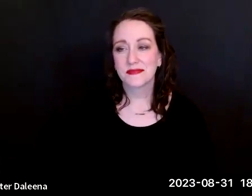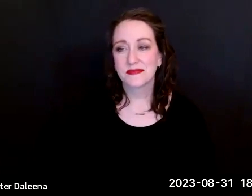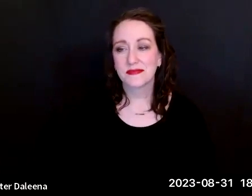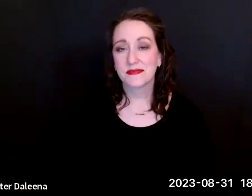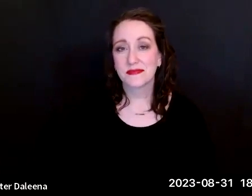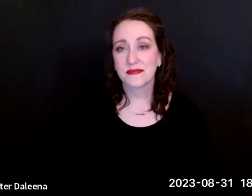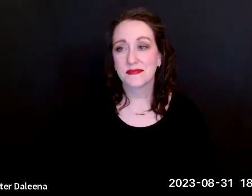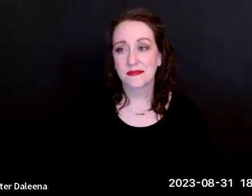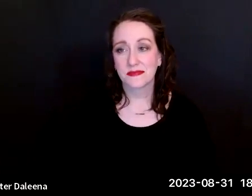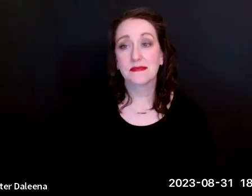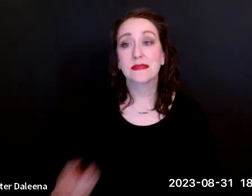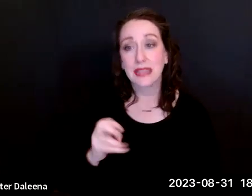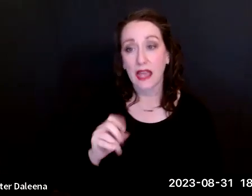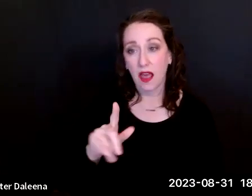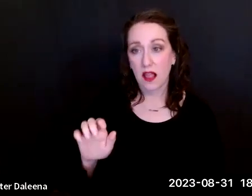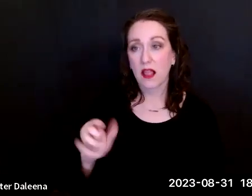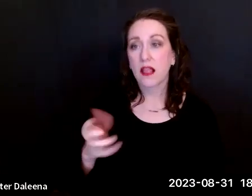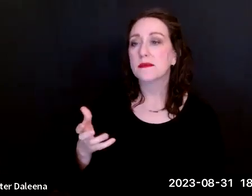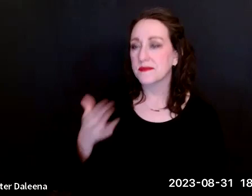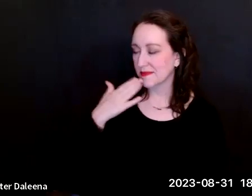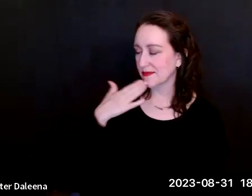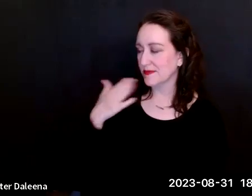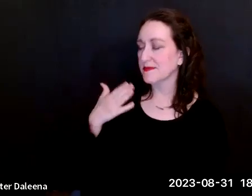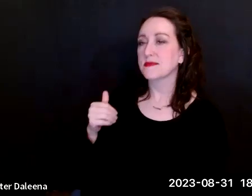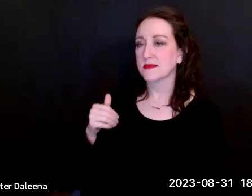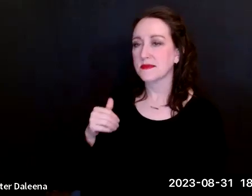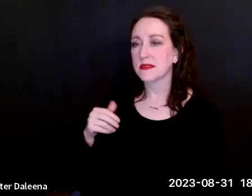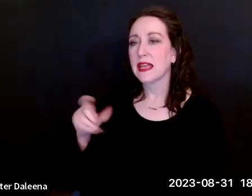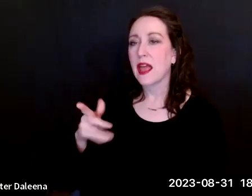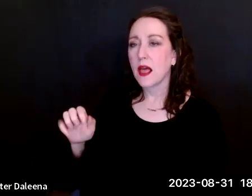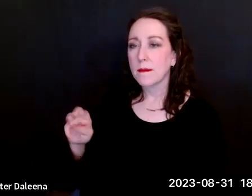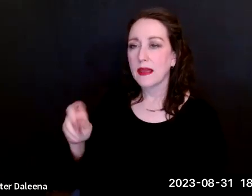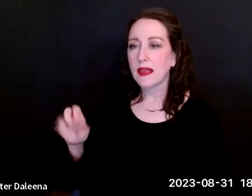uh Gail go ahead yeah thanks Corey hi Gail mcgaffick again and and just